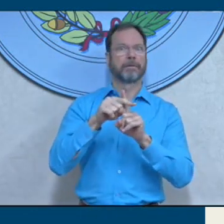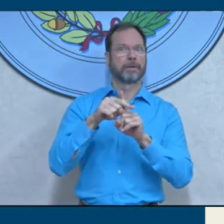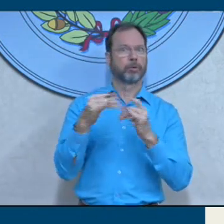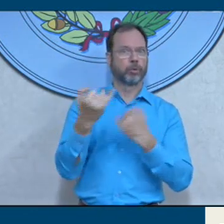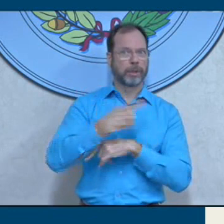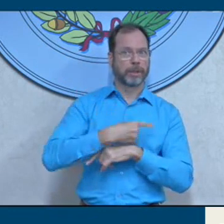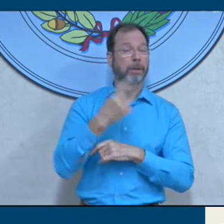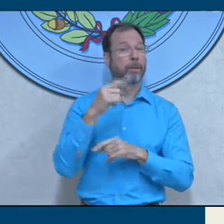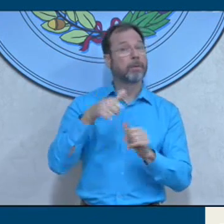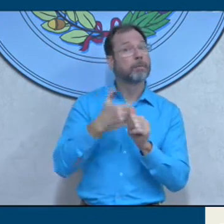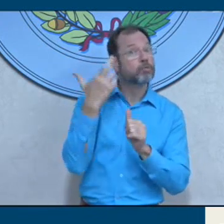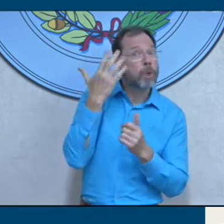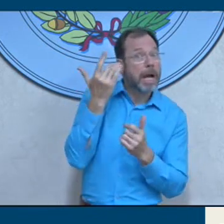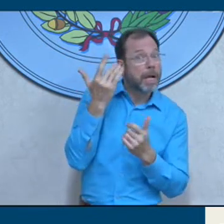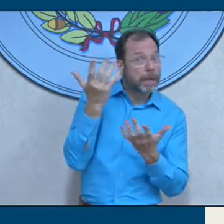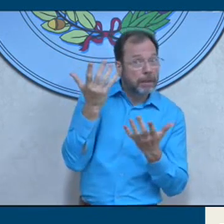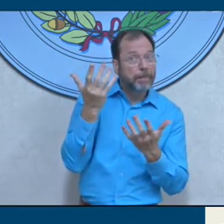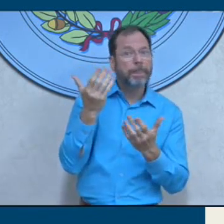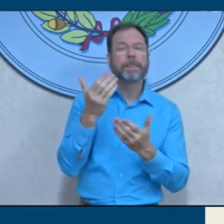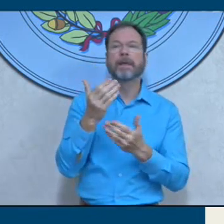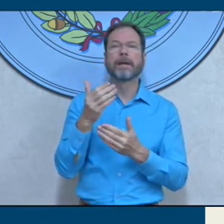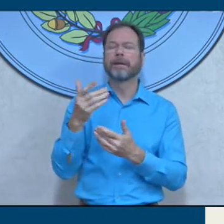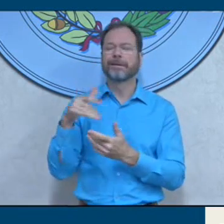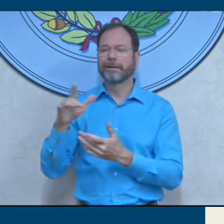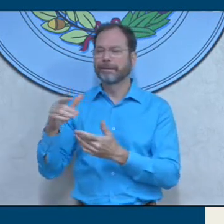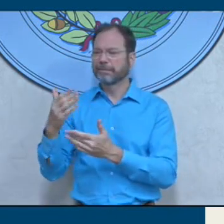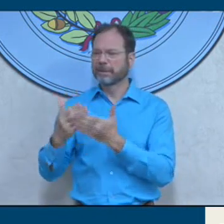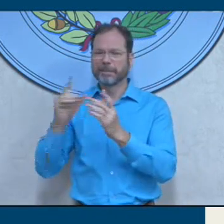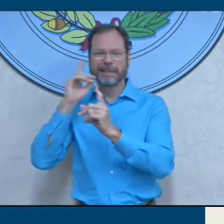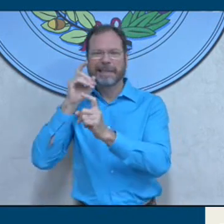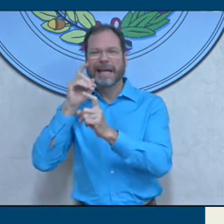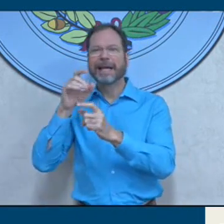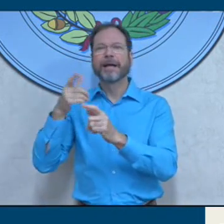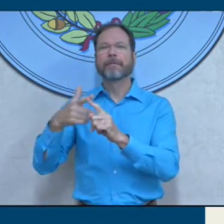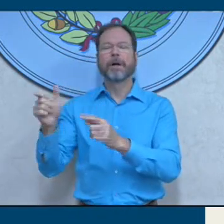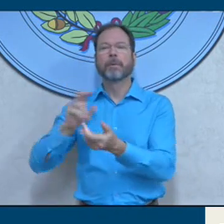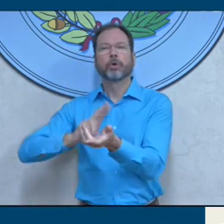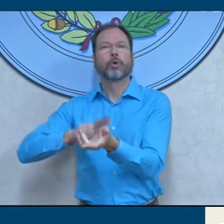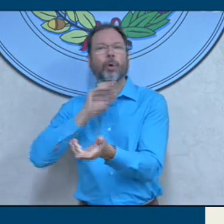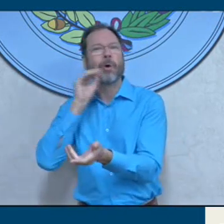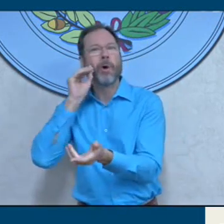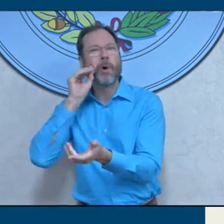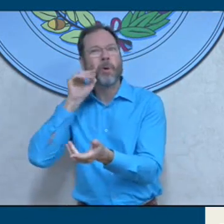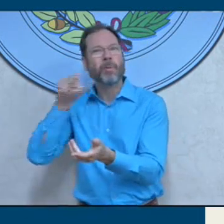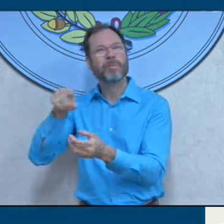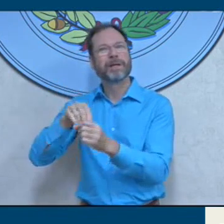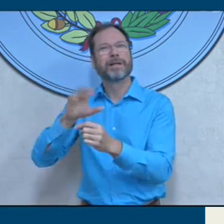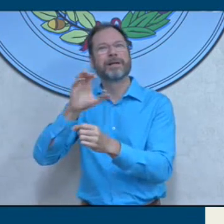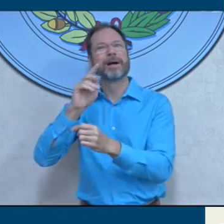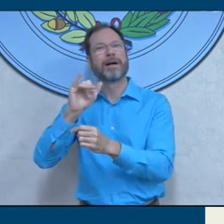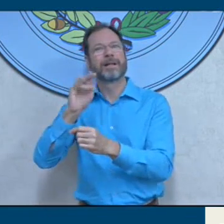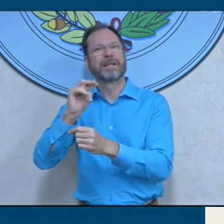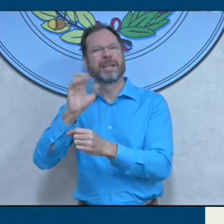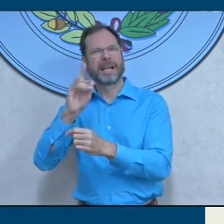30 PEOPLE PER DAY TESTING POSITIVE. TODAY COLLIN COUNTY HAD A 120 PEOPLE TEST POSITIVE. ONE REASON FOR THAT